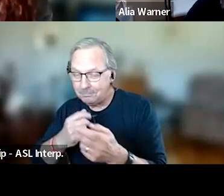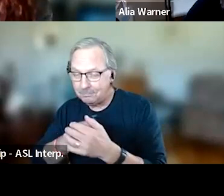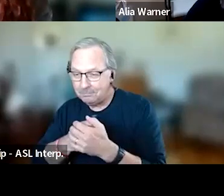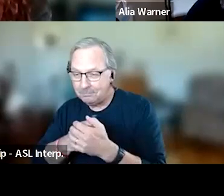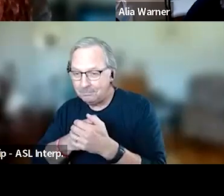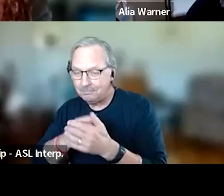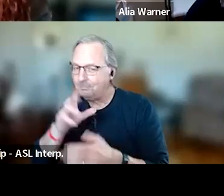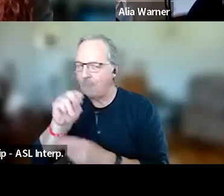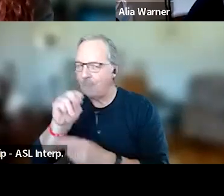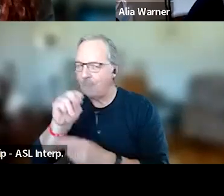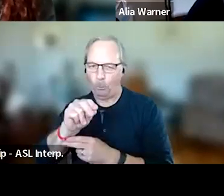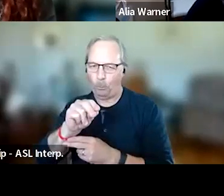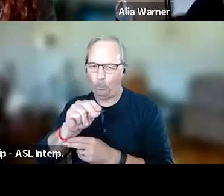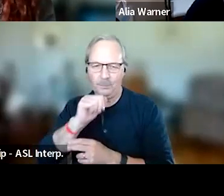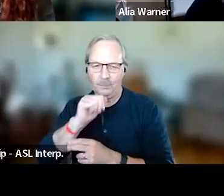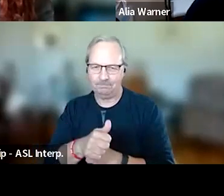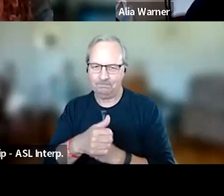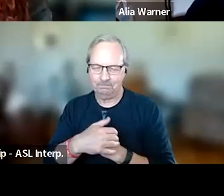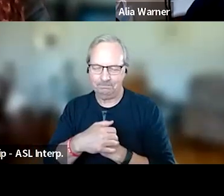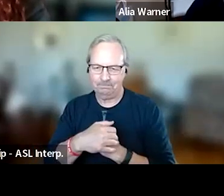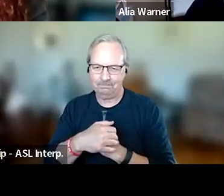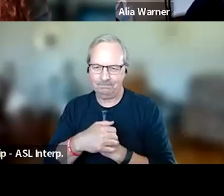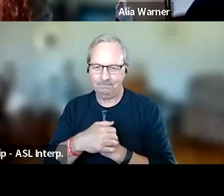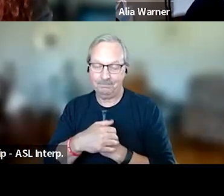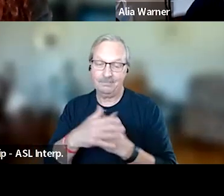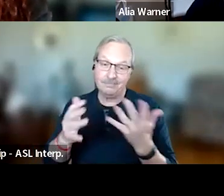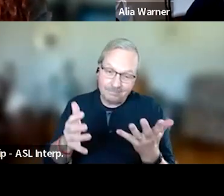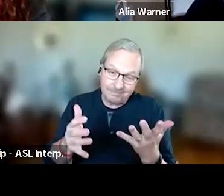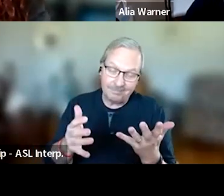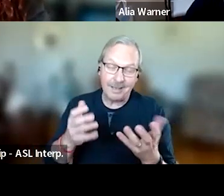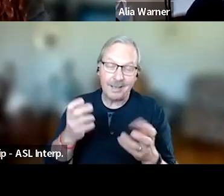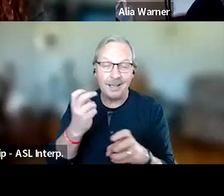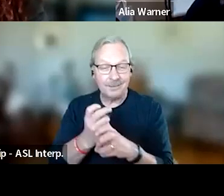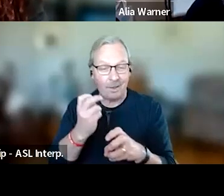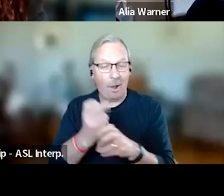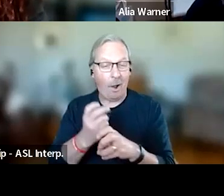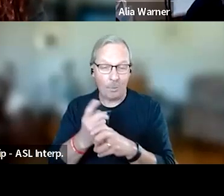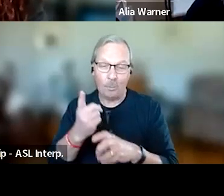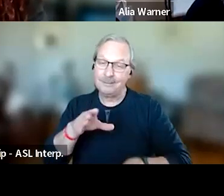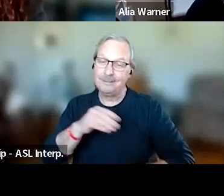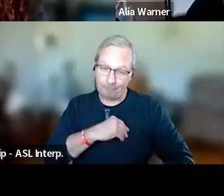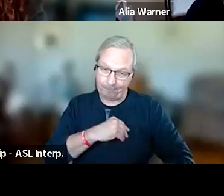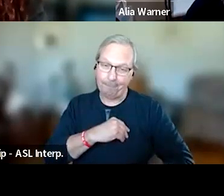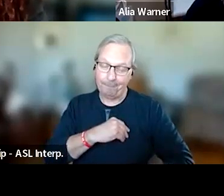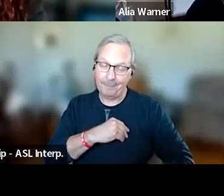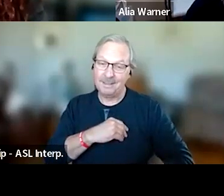No, there is not. Unfortunately. And that's a hard pill to swallow and it's a hard thing to say to clients. It really is.